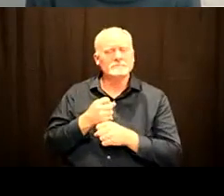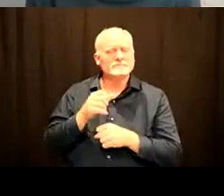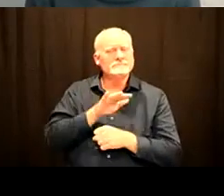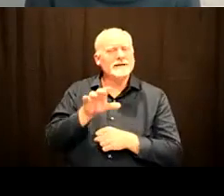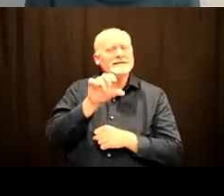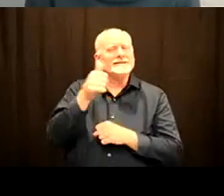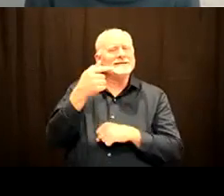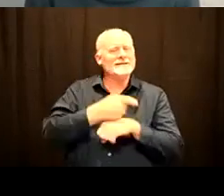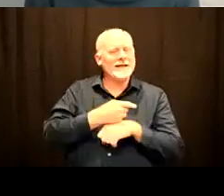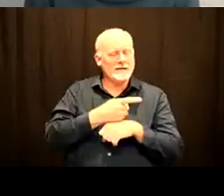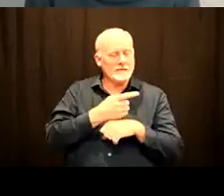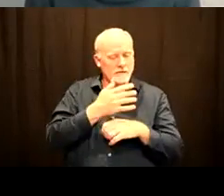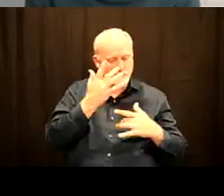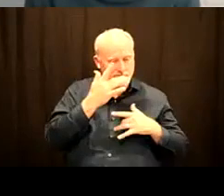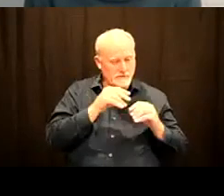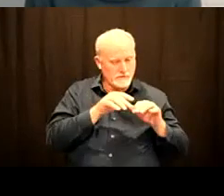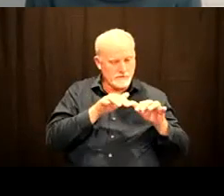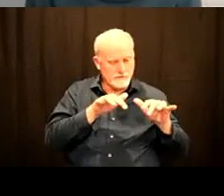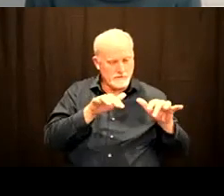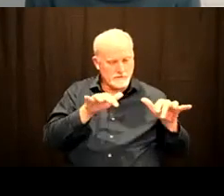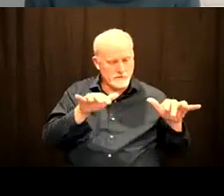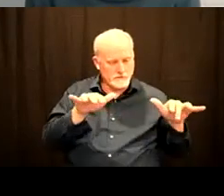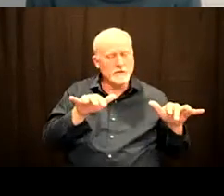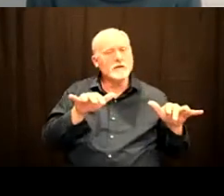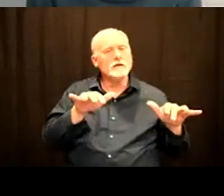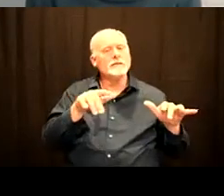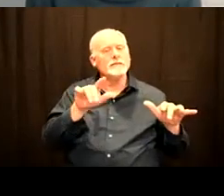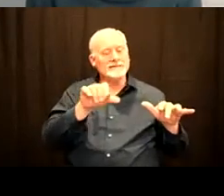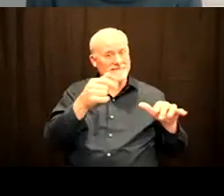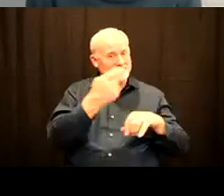their way through the population and then about another 10 days after that for them to start